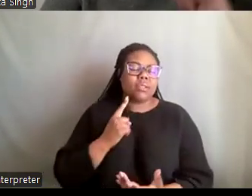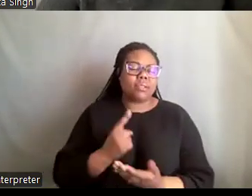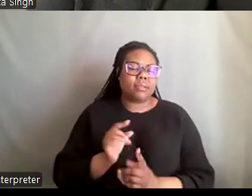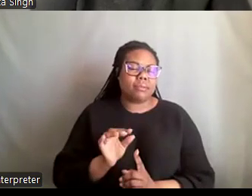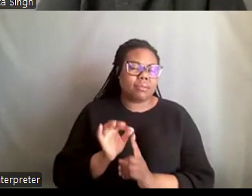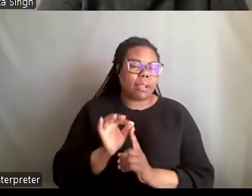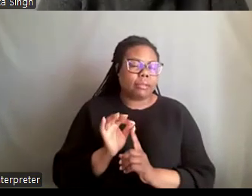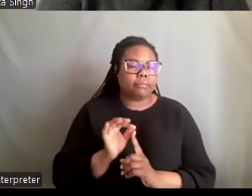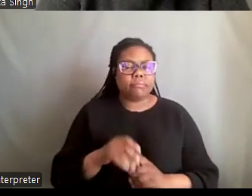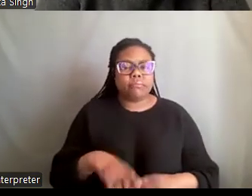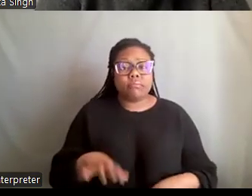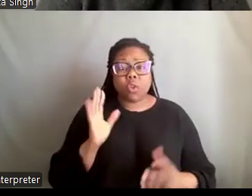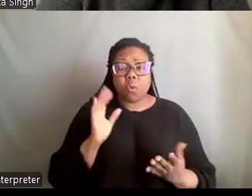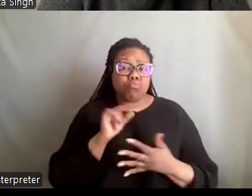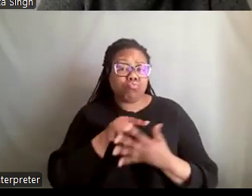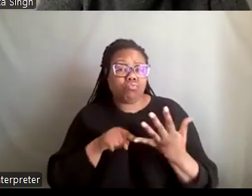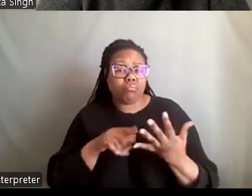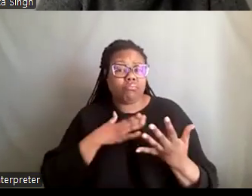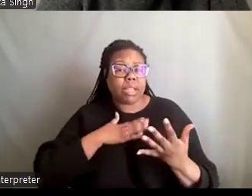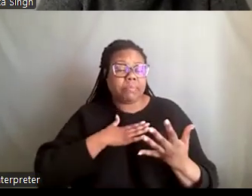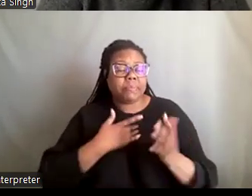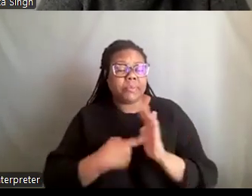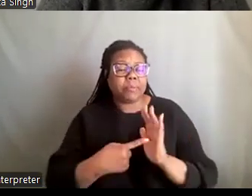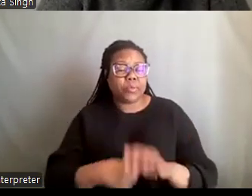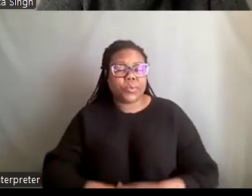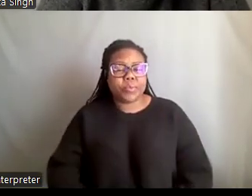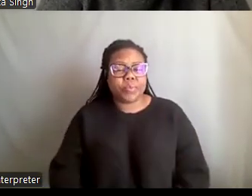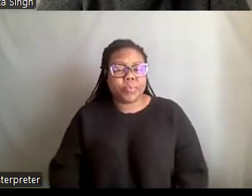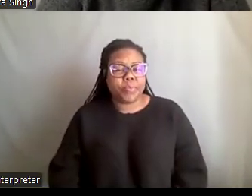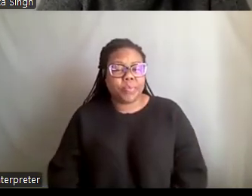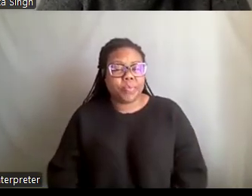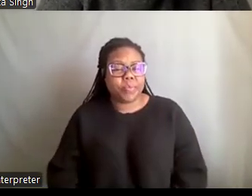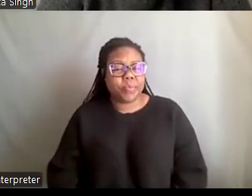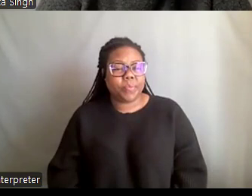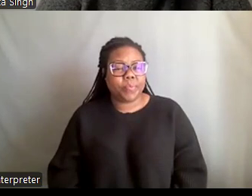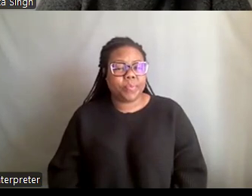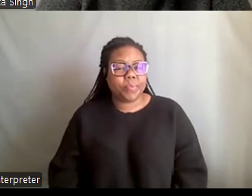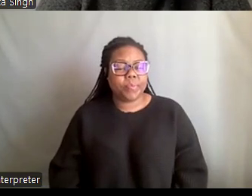organizing on something that feels terrible. Got to get people away from that for a second. So I'll stop there.